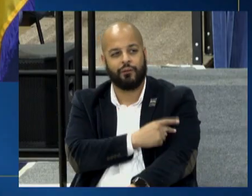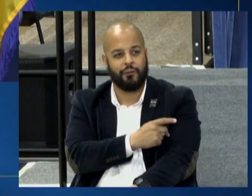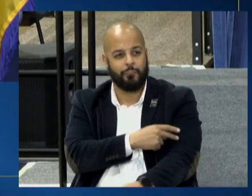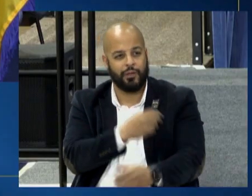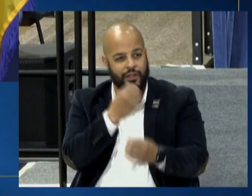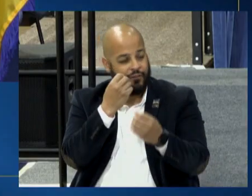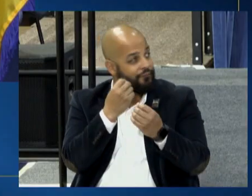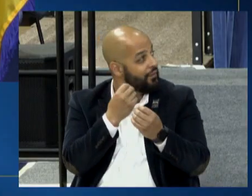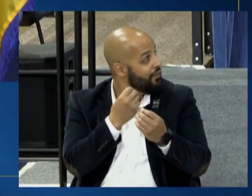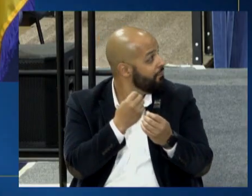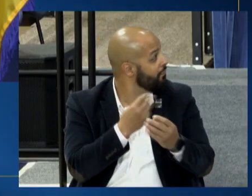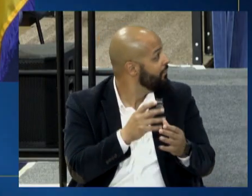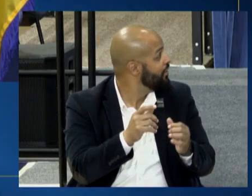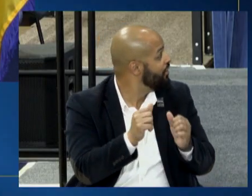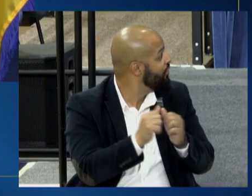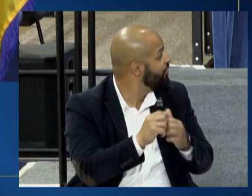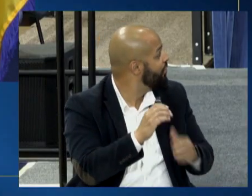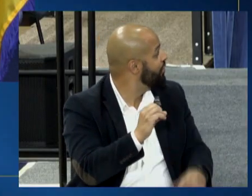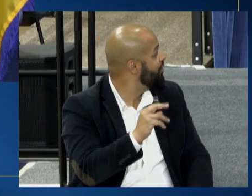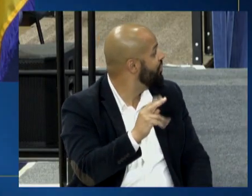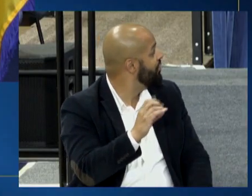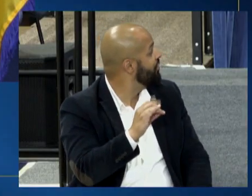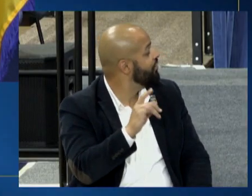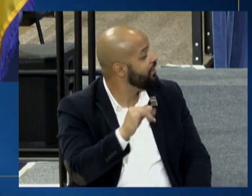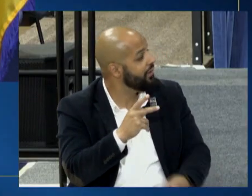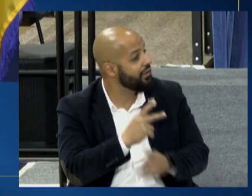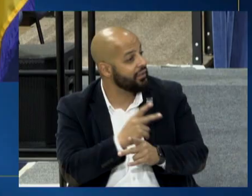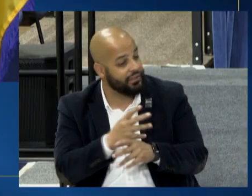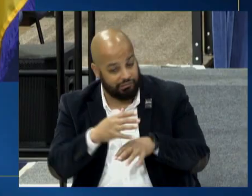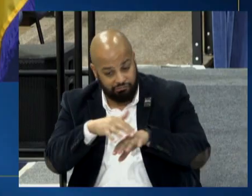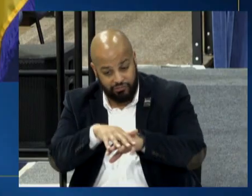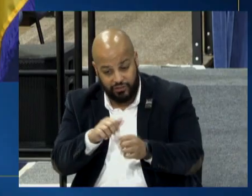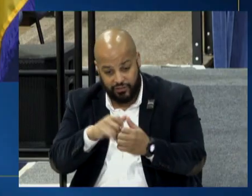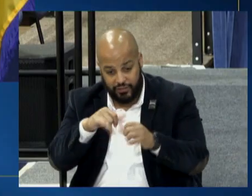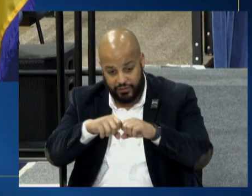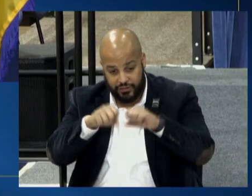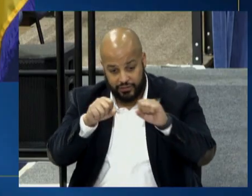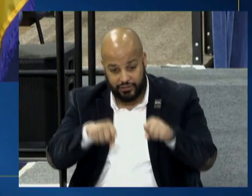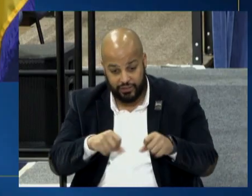oncology care are being integrated into the payment system to drive system transformation